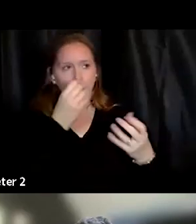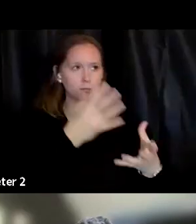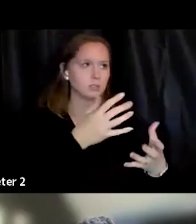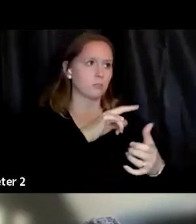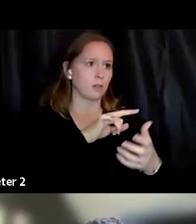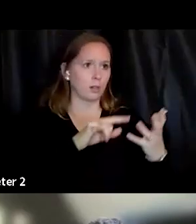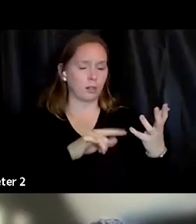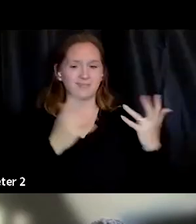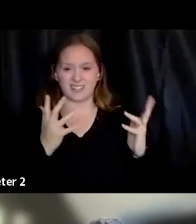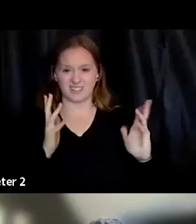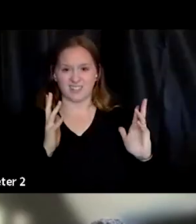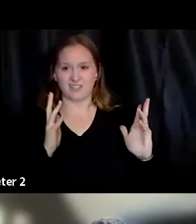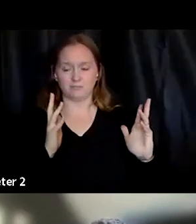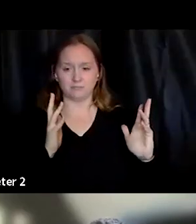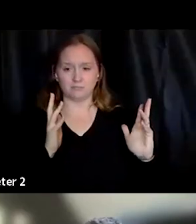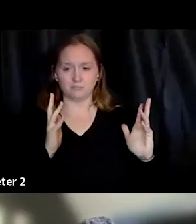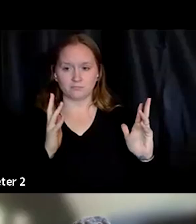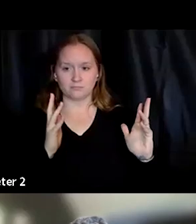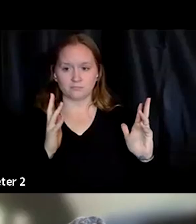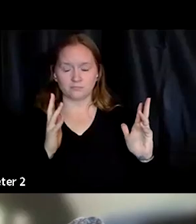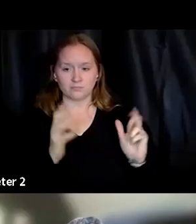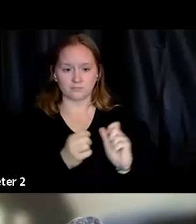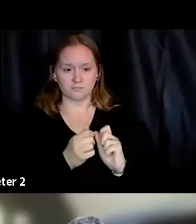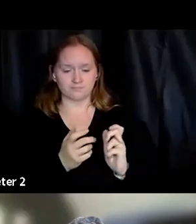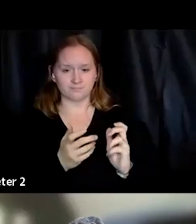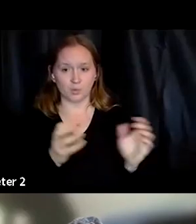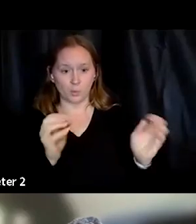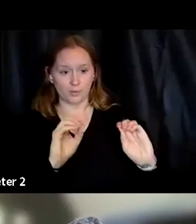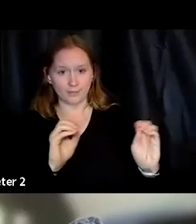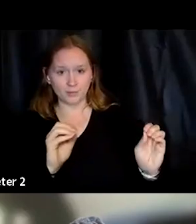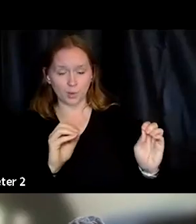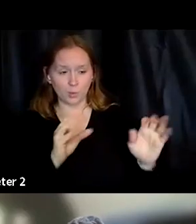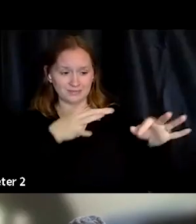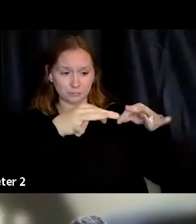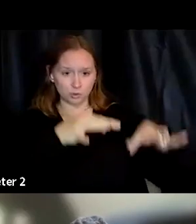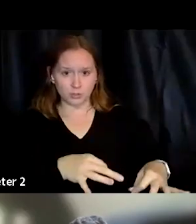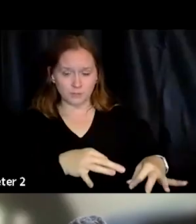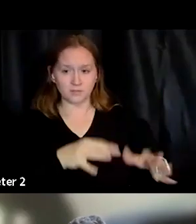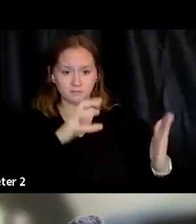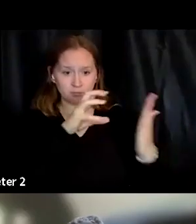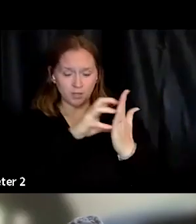Without those kinds of very descriptive paragraphs or examples,